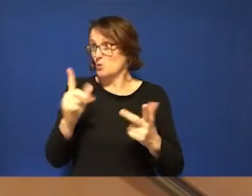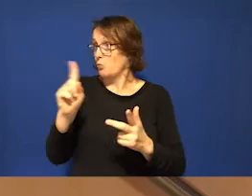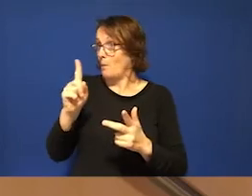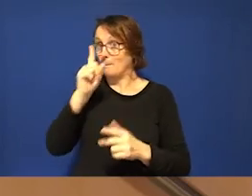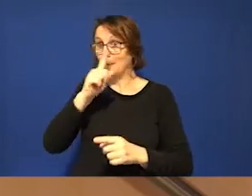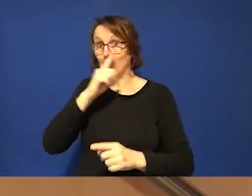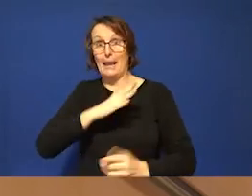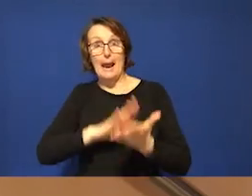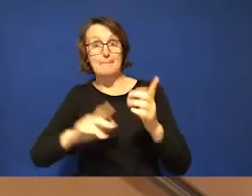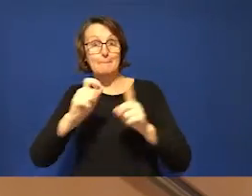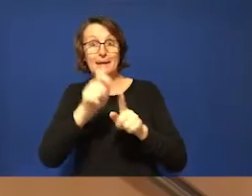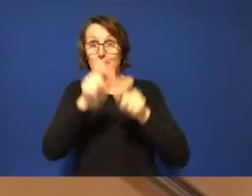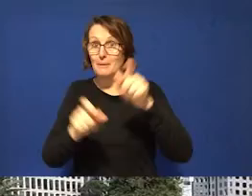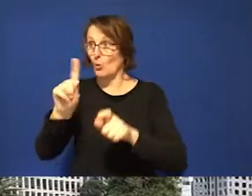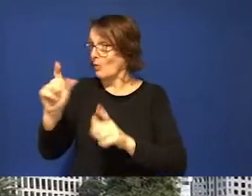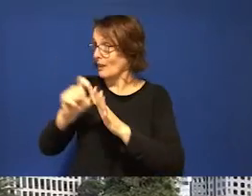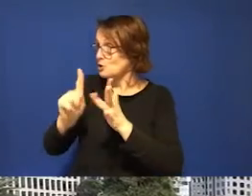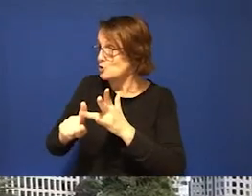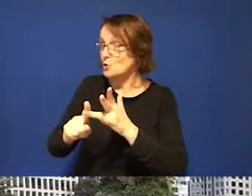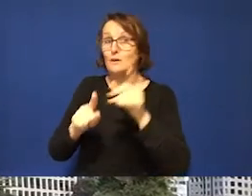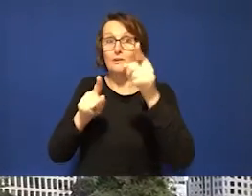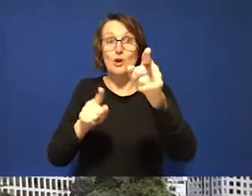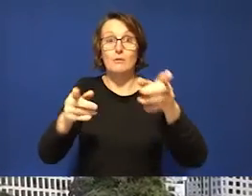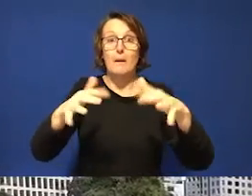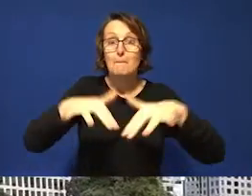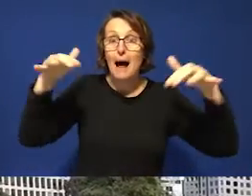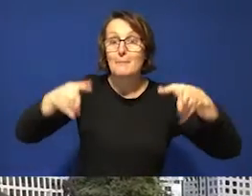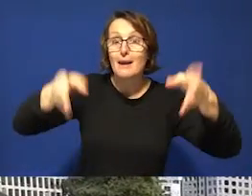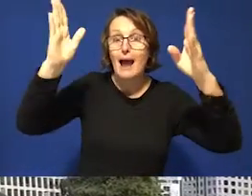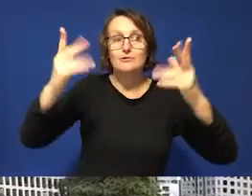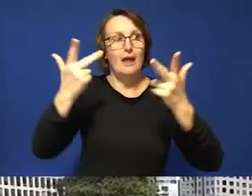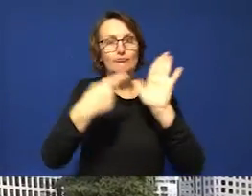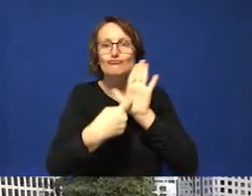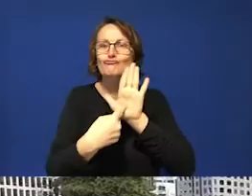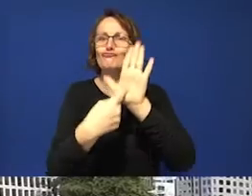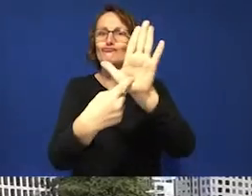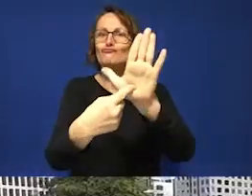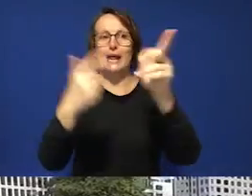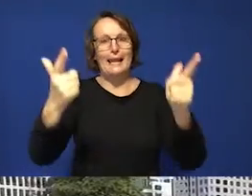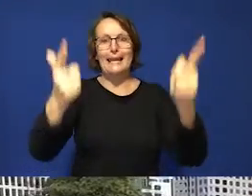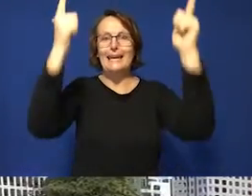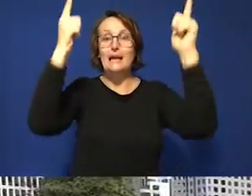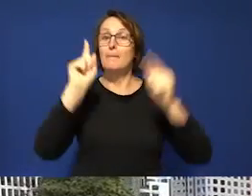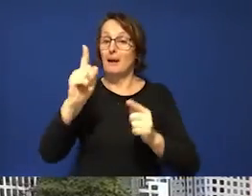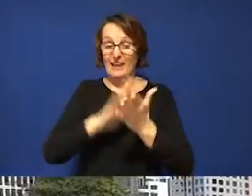Which is sort of leadership representation or role, but representing what and whom and looking after what and who.